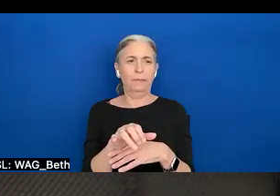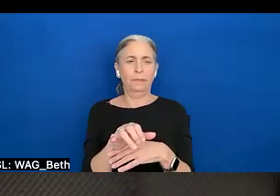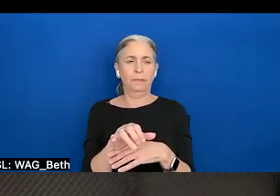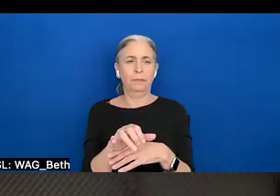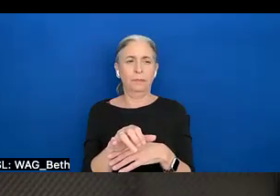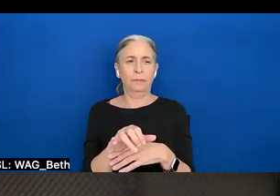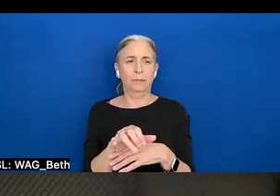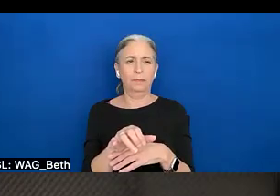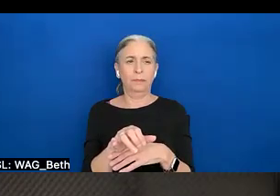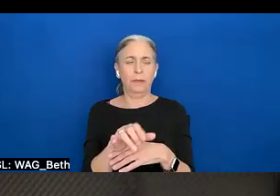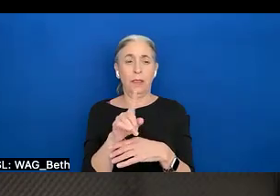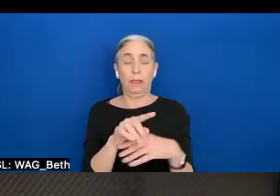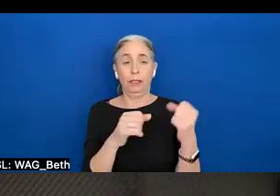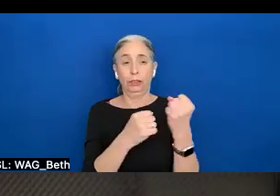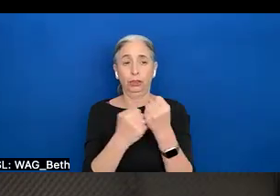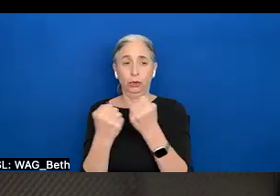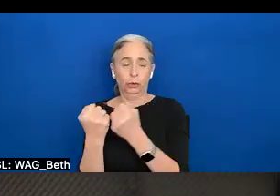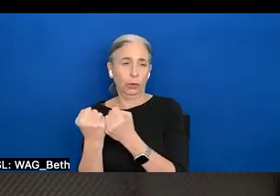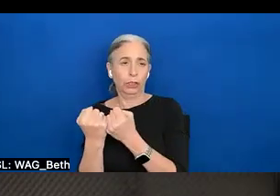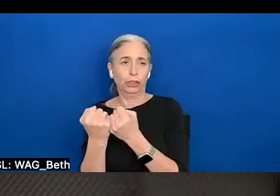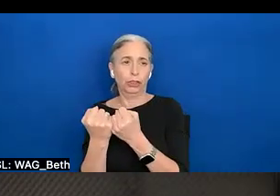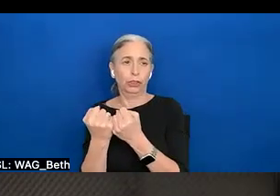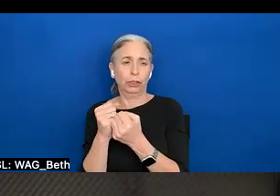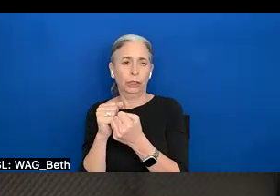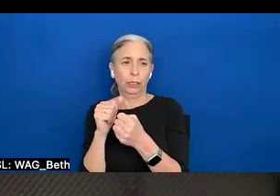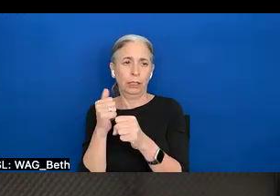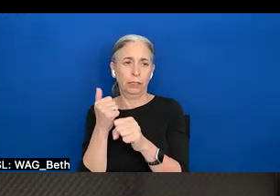And the structure is built automatically by InDesign --